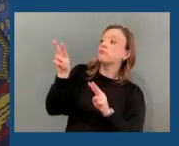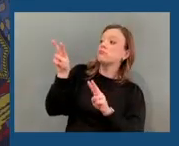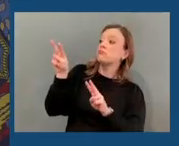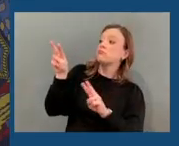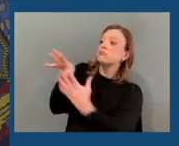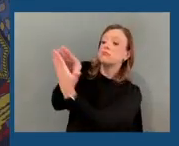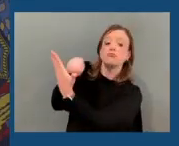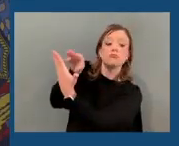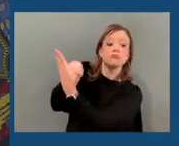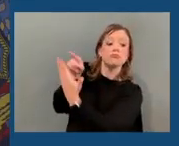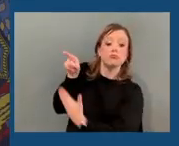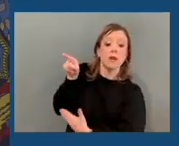I entered the State Police Academy.